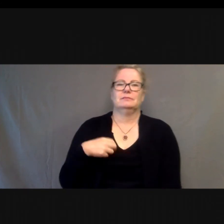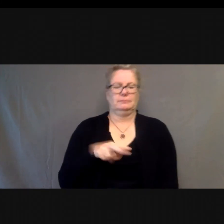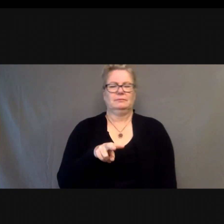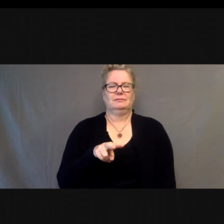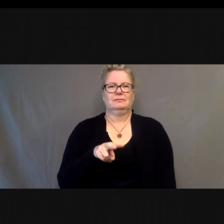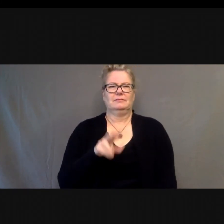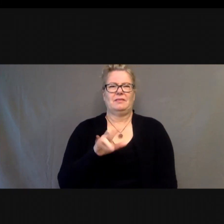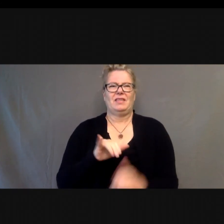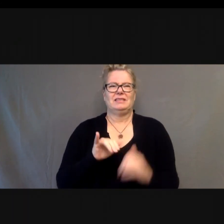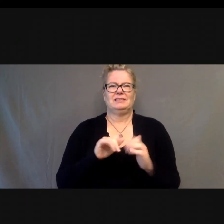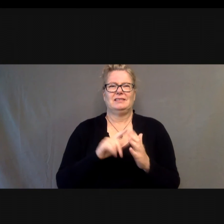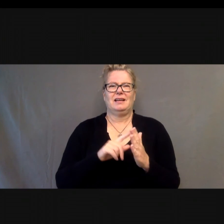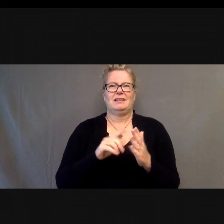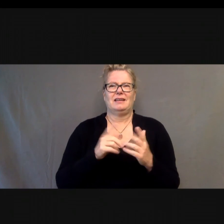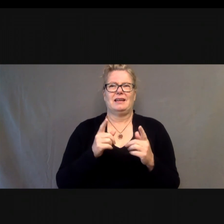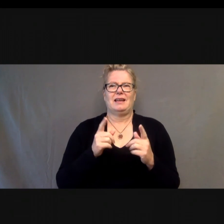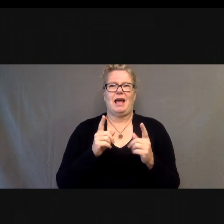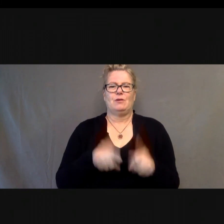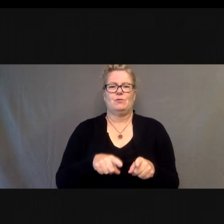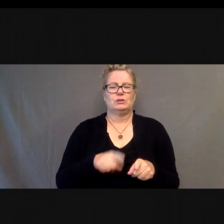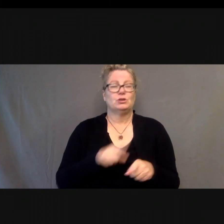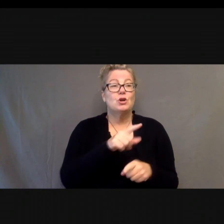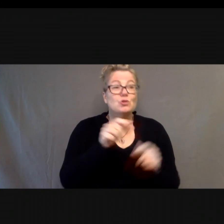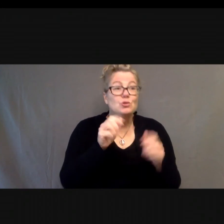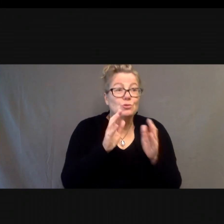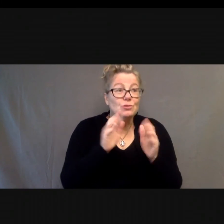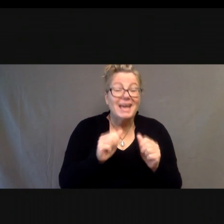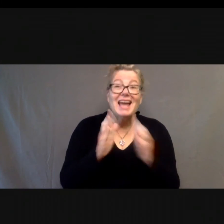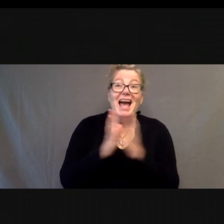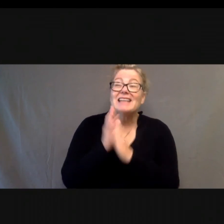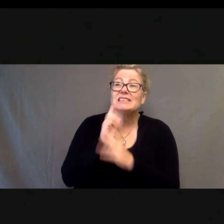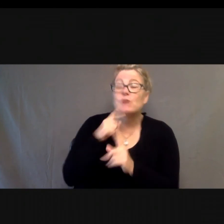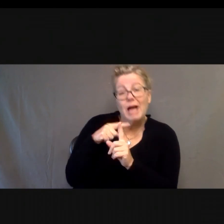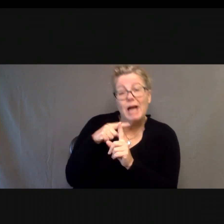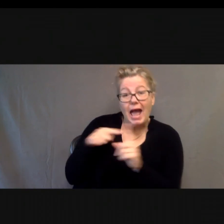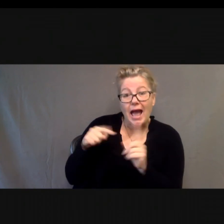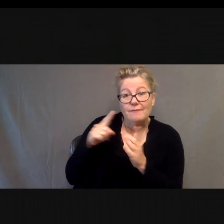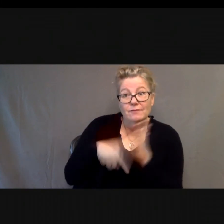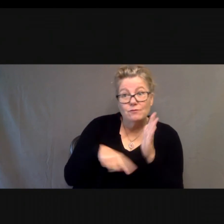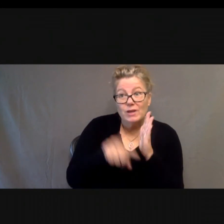can ask for half of what you need and they'll give you a quarter or nothing. So always ask